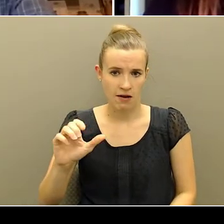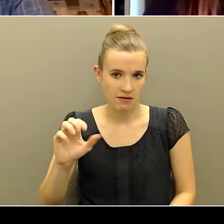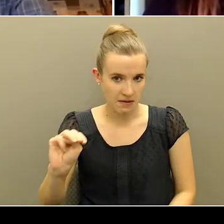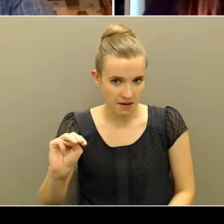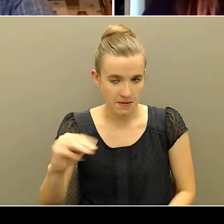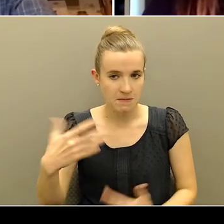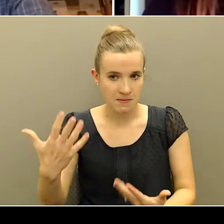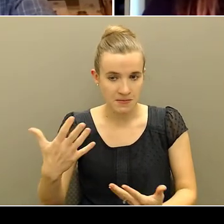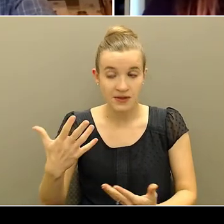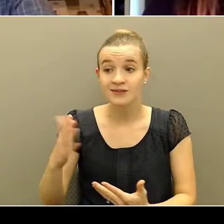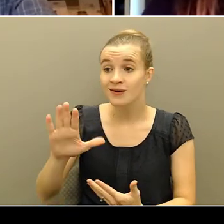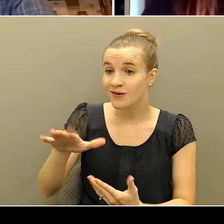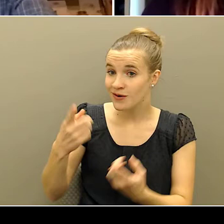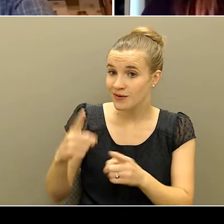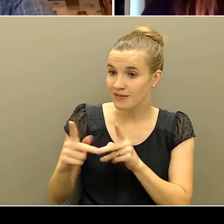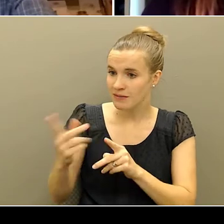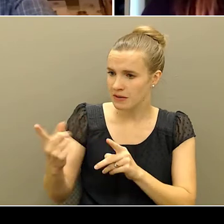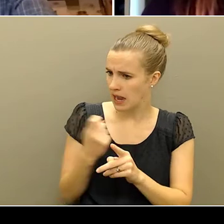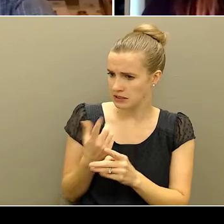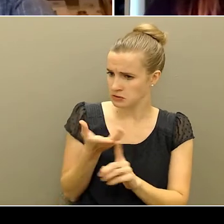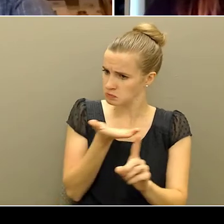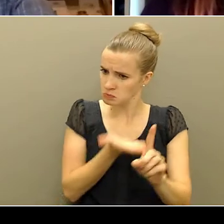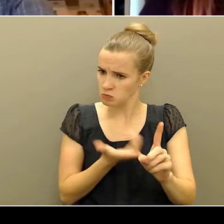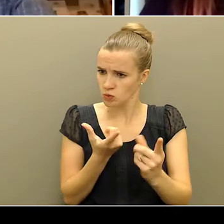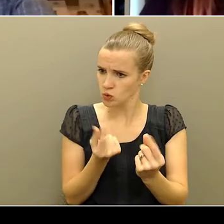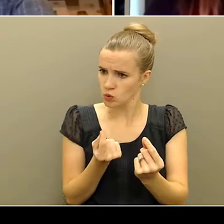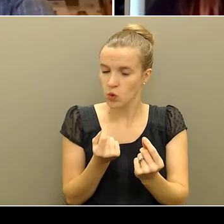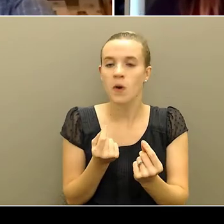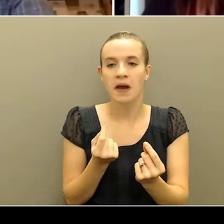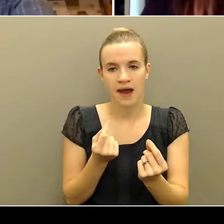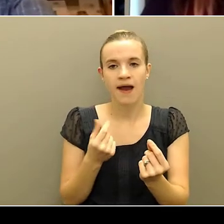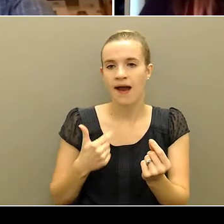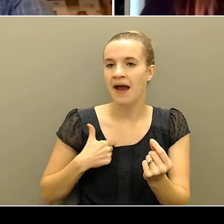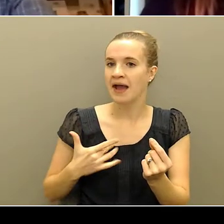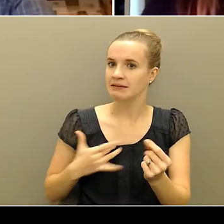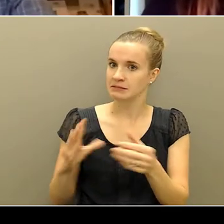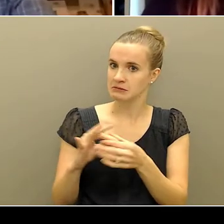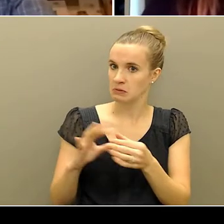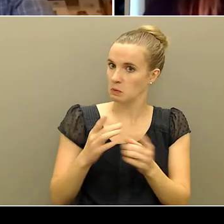I think, that uses a wheelchair and goes on adventures all over the world. So